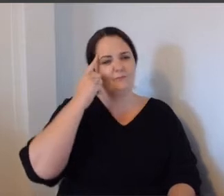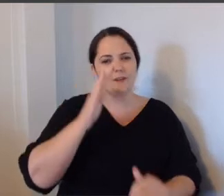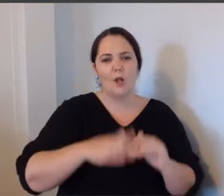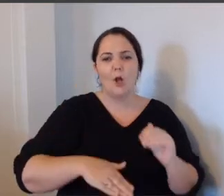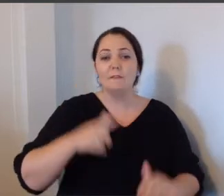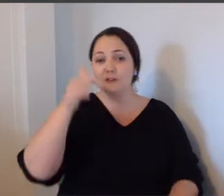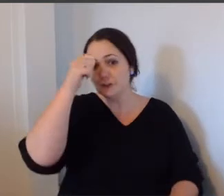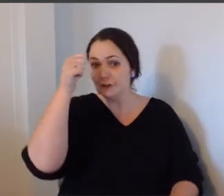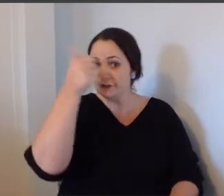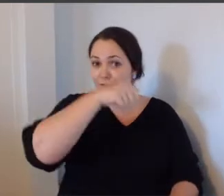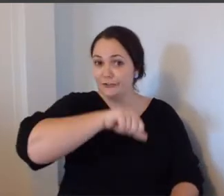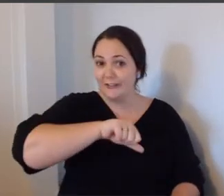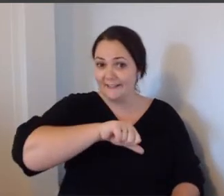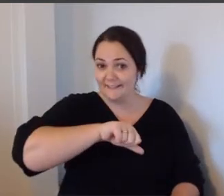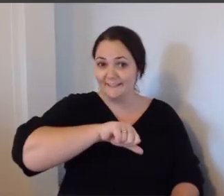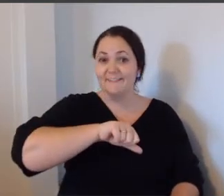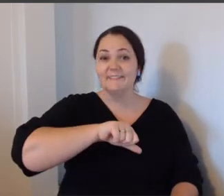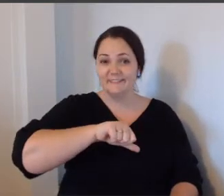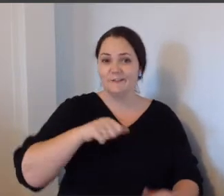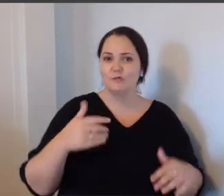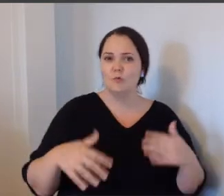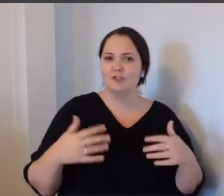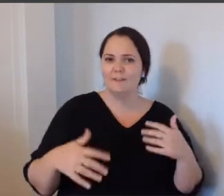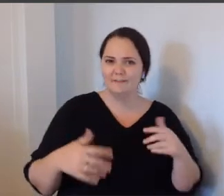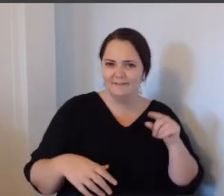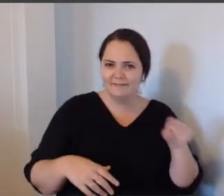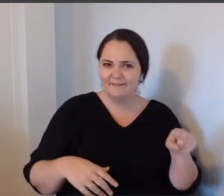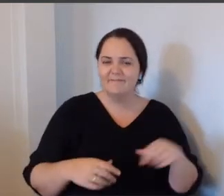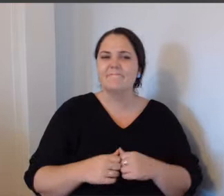During the Middle Ages, the professions of painters and sculptors were regulated by